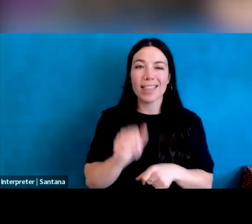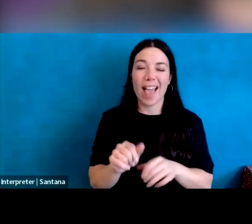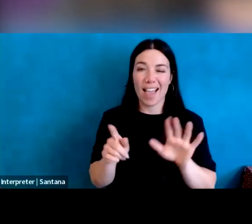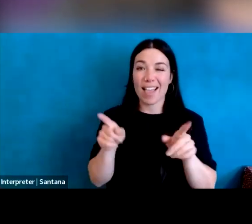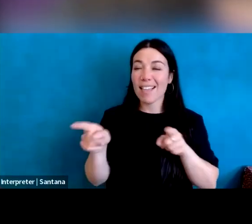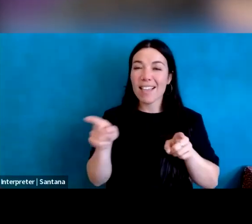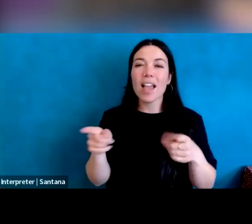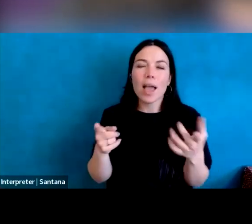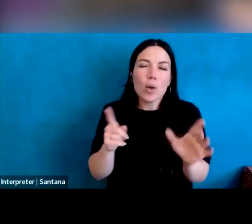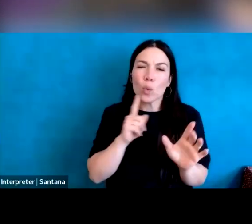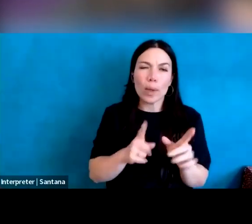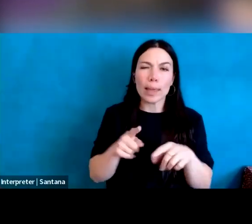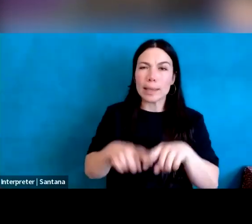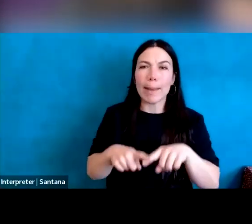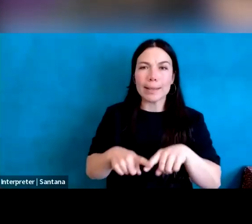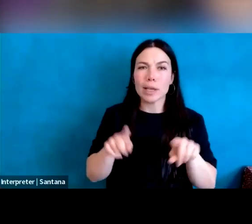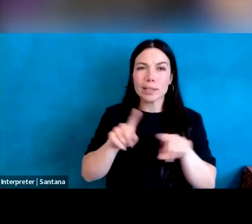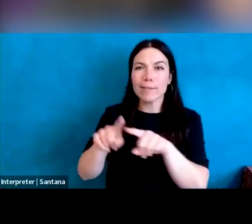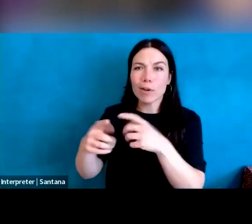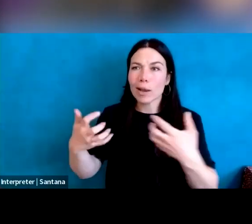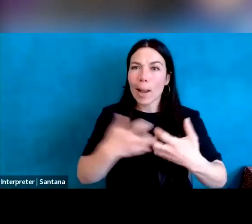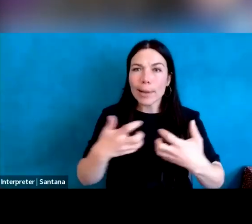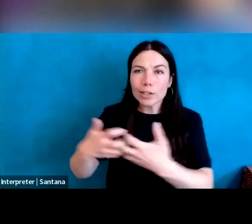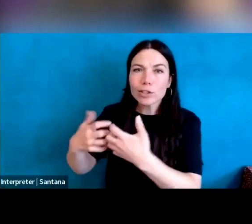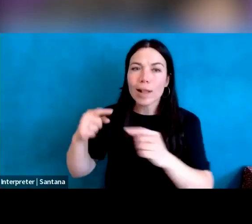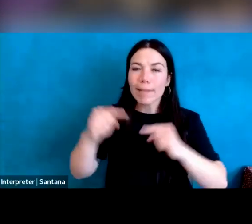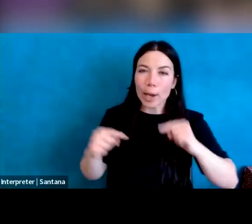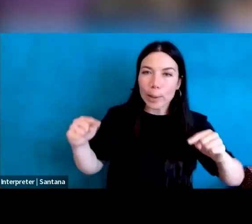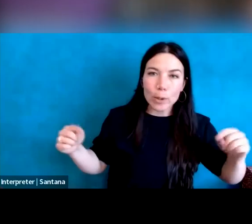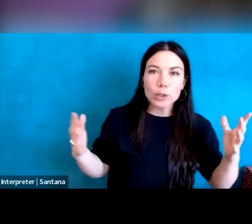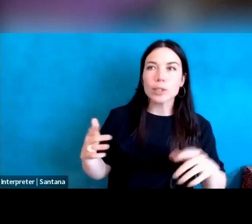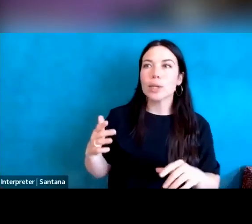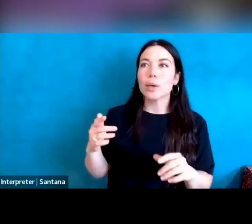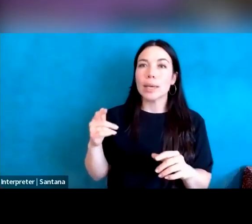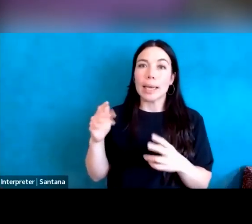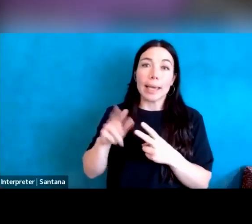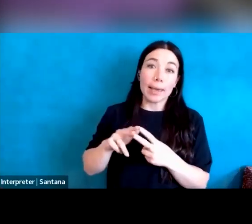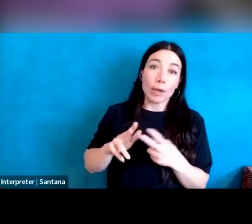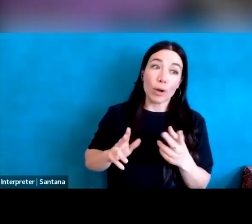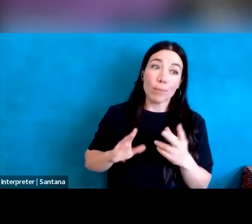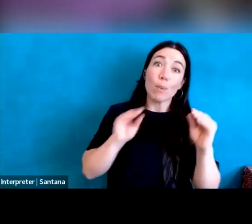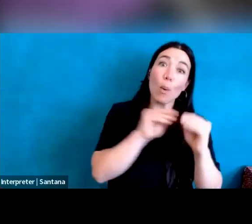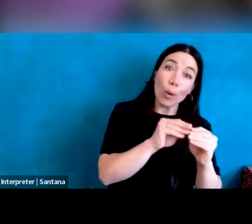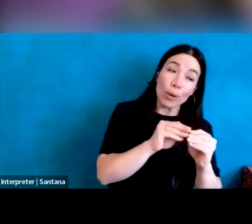are more or less involved in the life of a child,